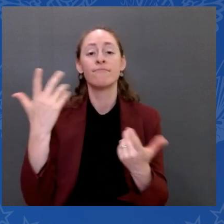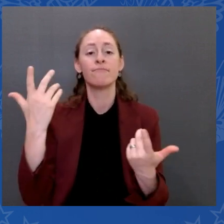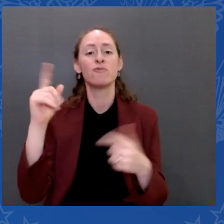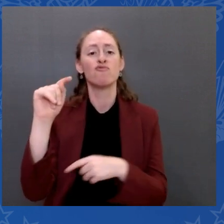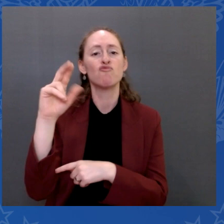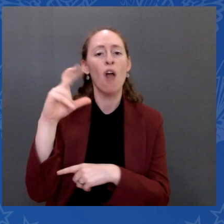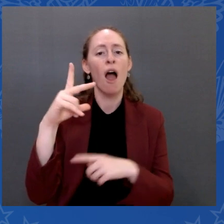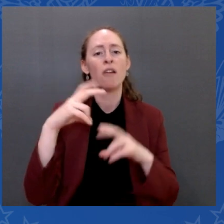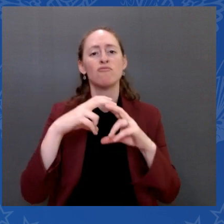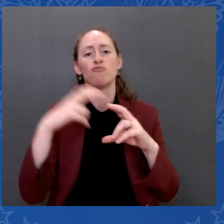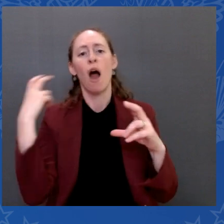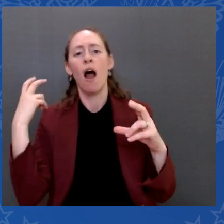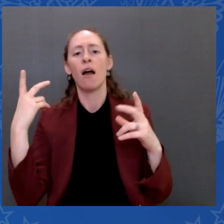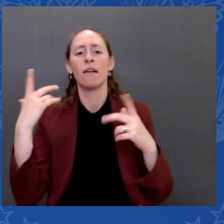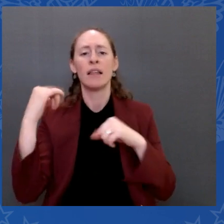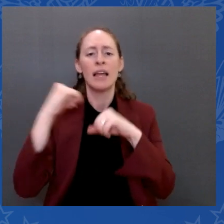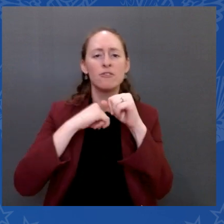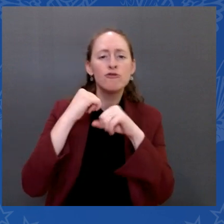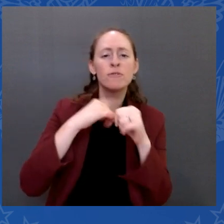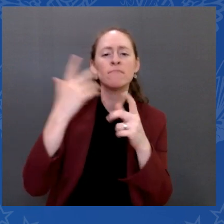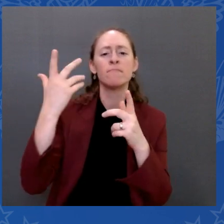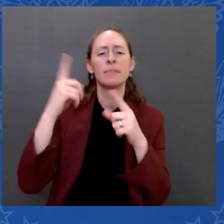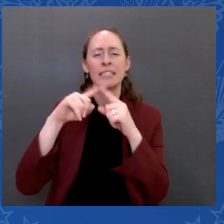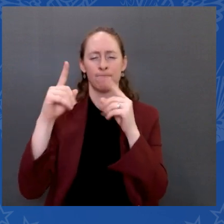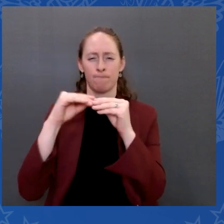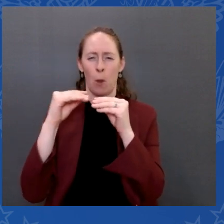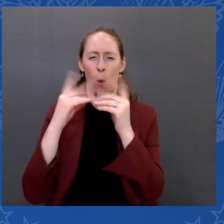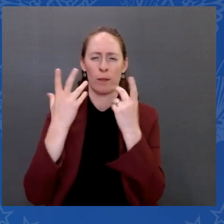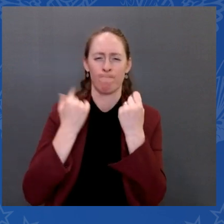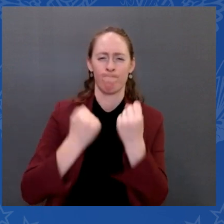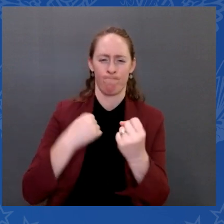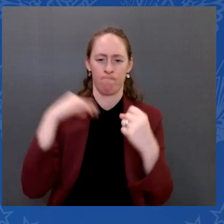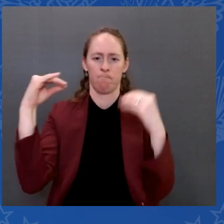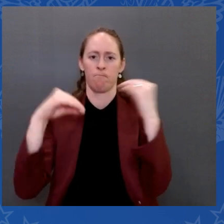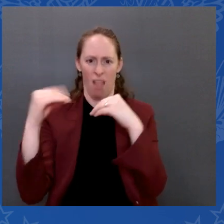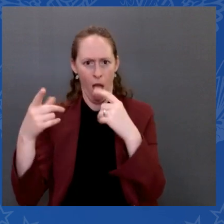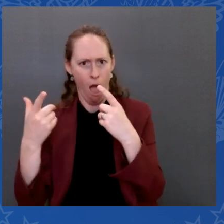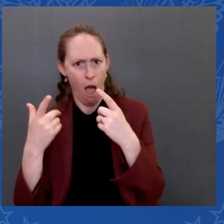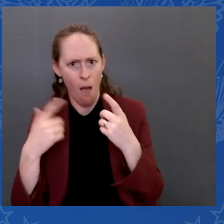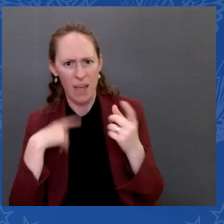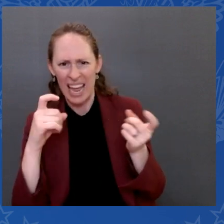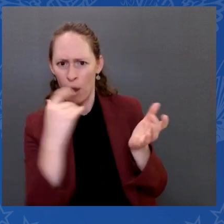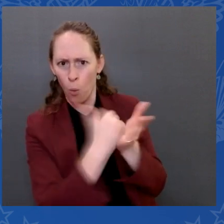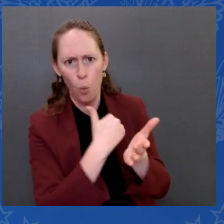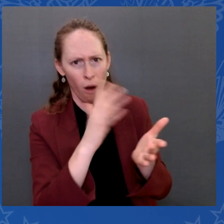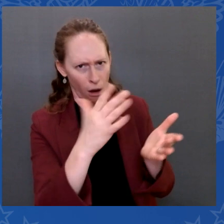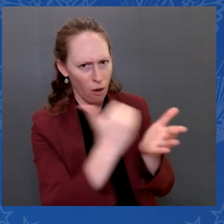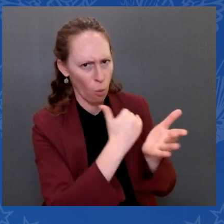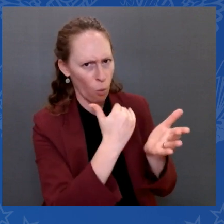You know, these chips now deliver our food. They make sure that our generators